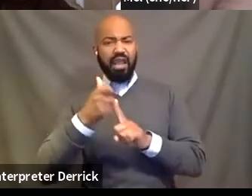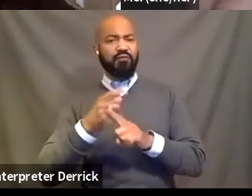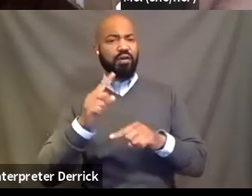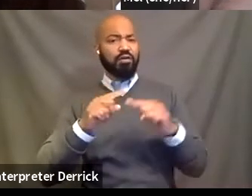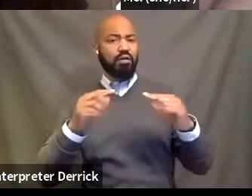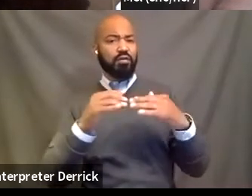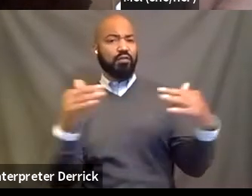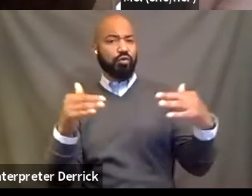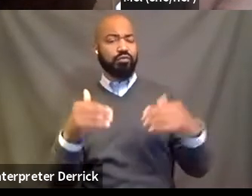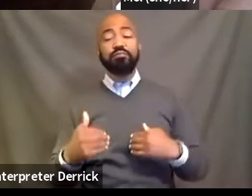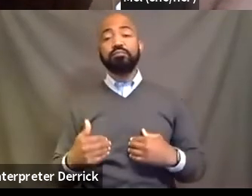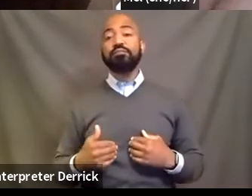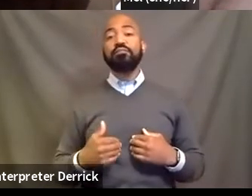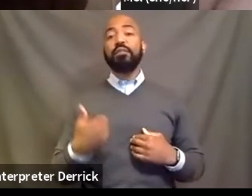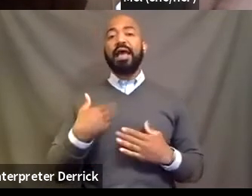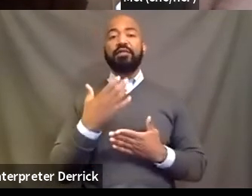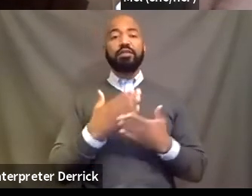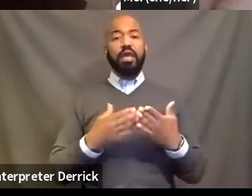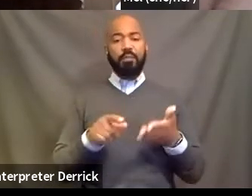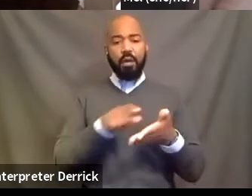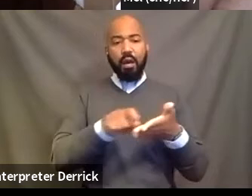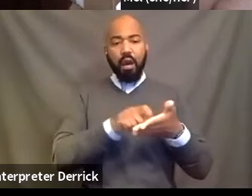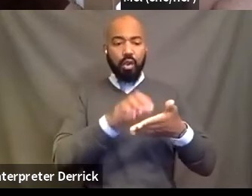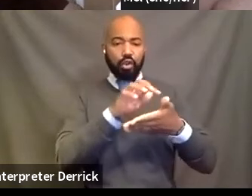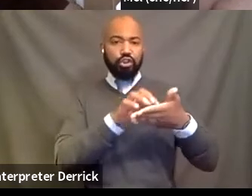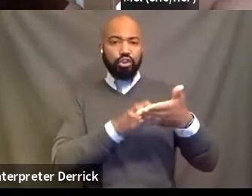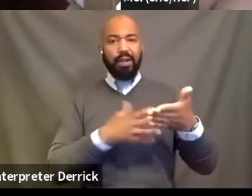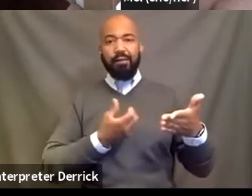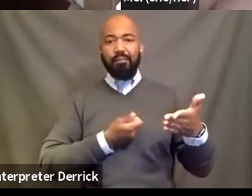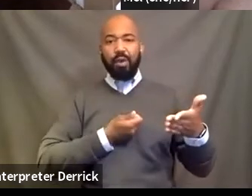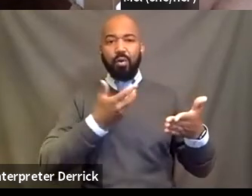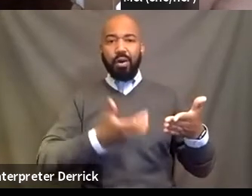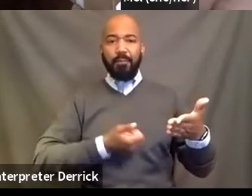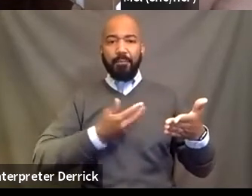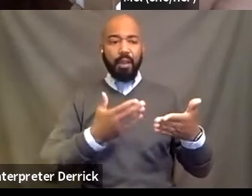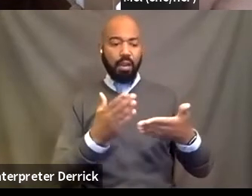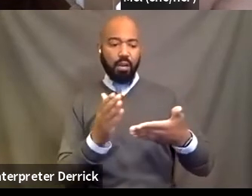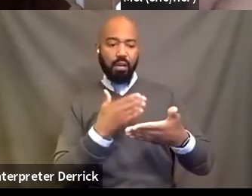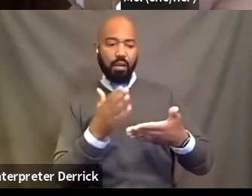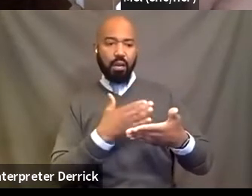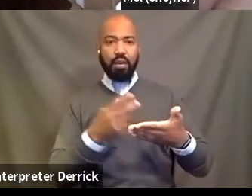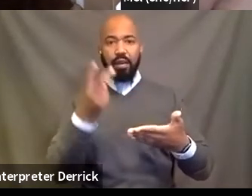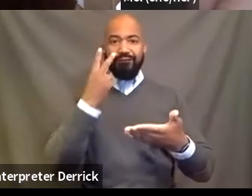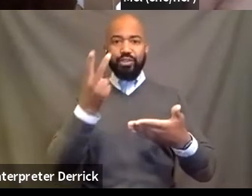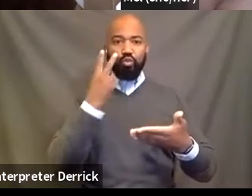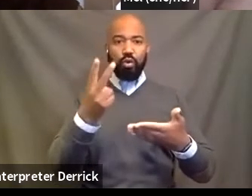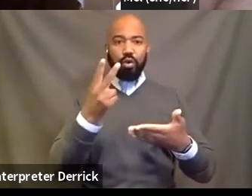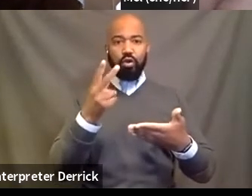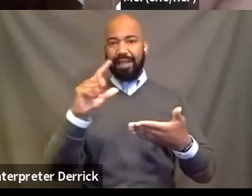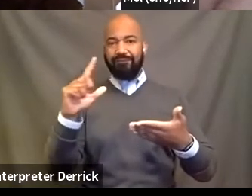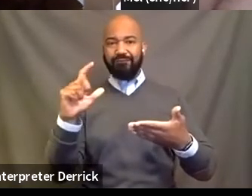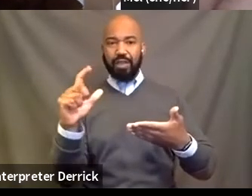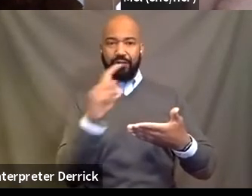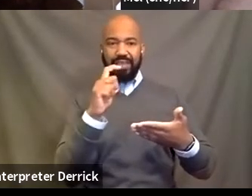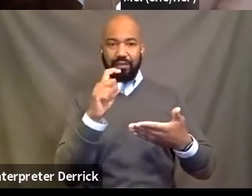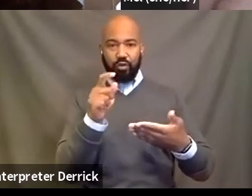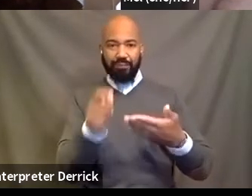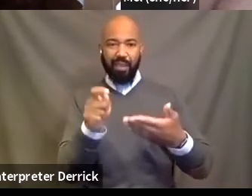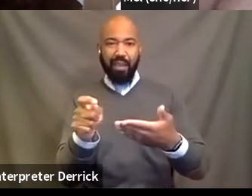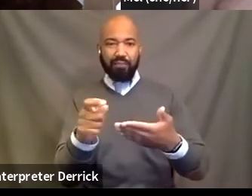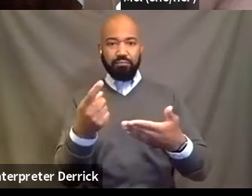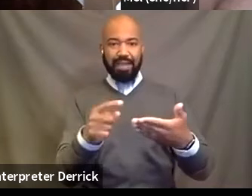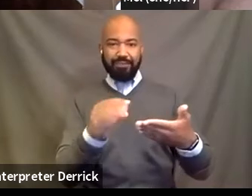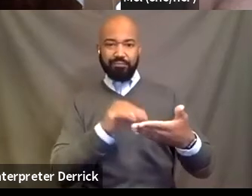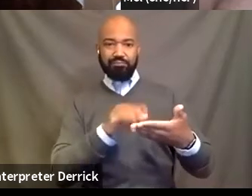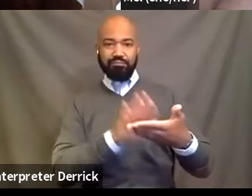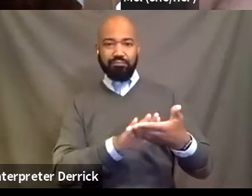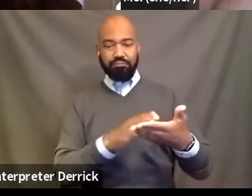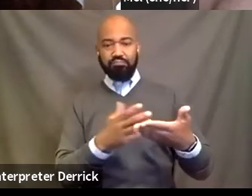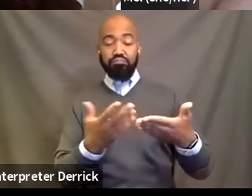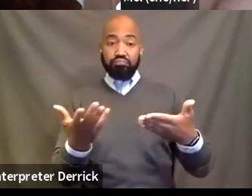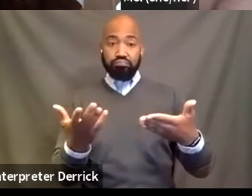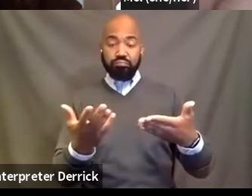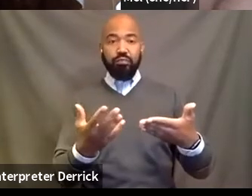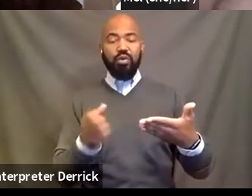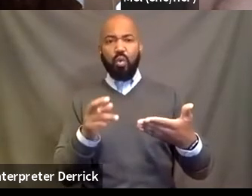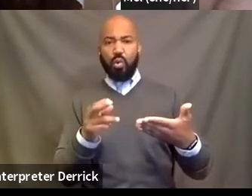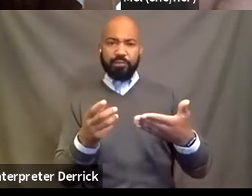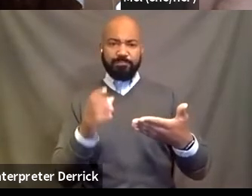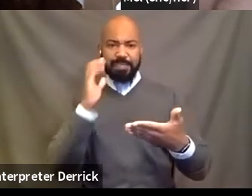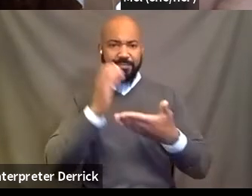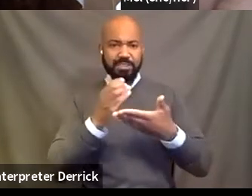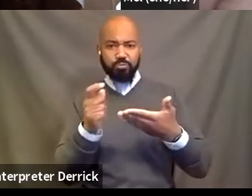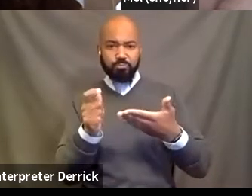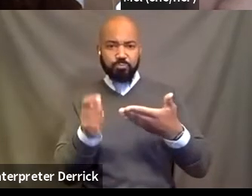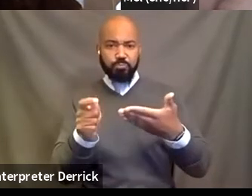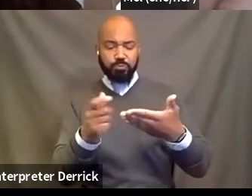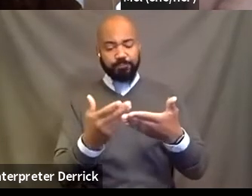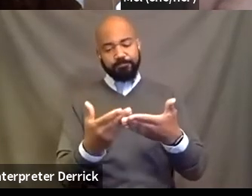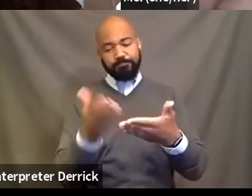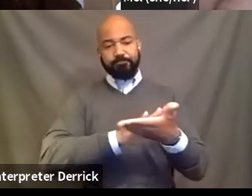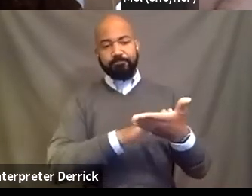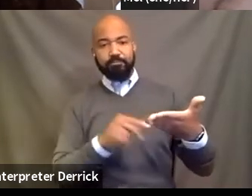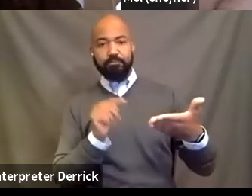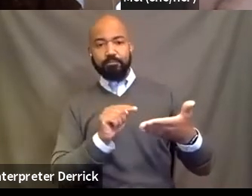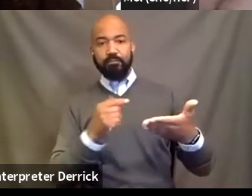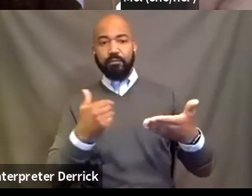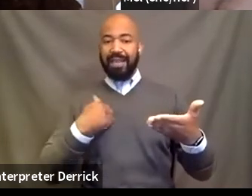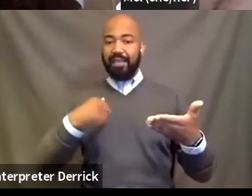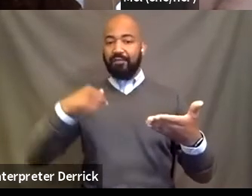Kirya Traber (she/her): Otherwise, manipulated images there's a qr code for a video that you can watch elsewhere, which I thought was really fascinating so it's quite a multimedia experience so i'm curious if you guys can talk about.